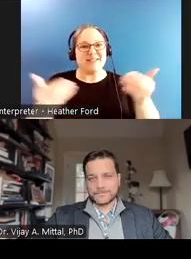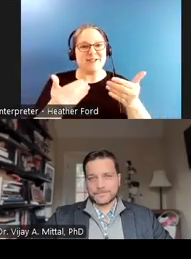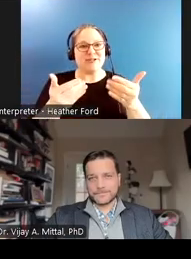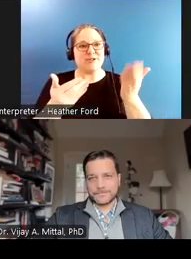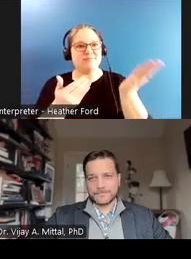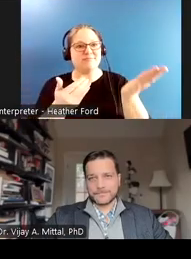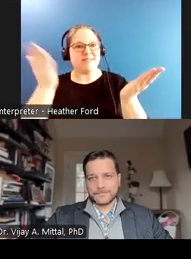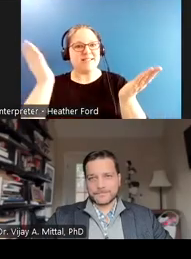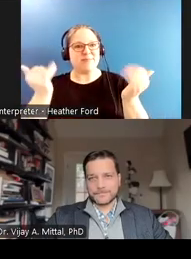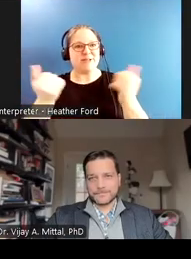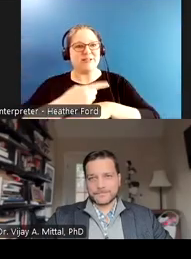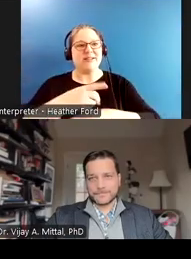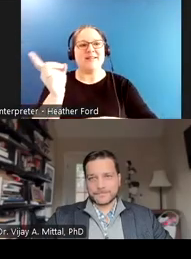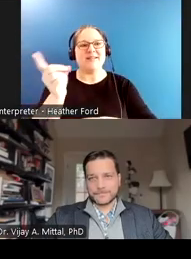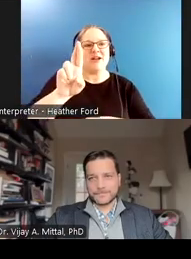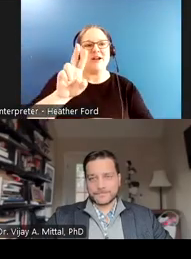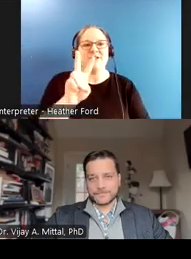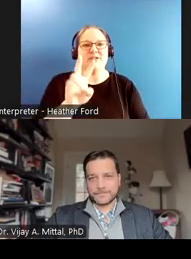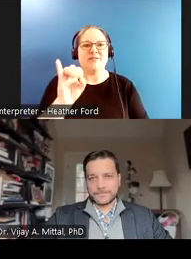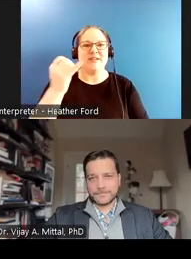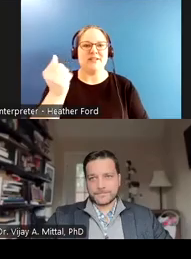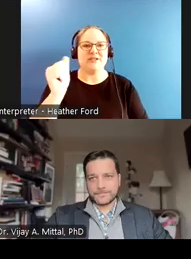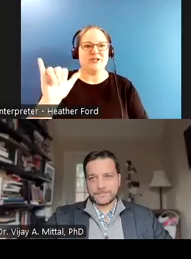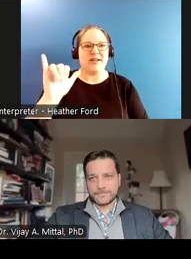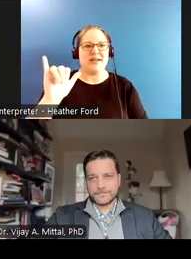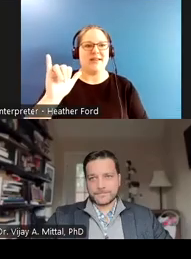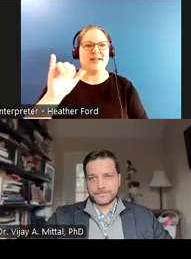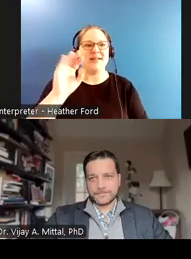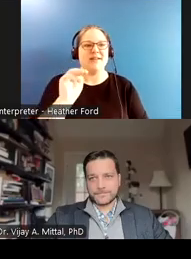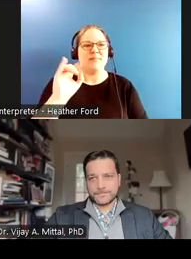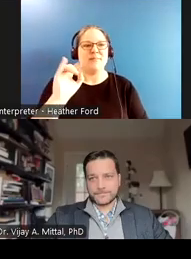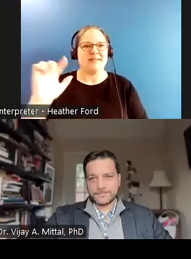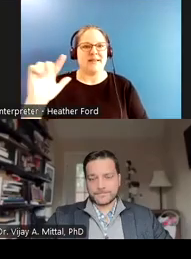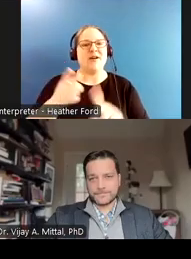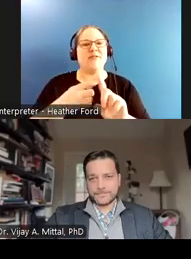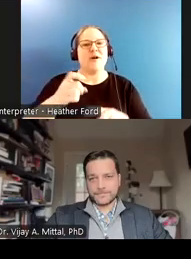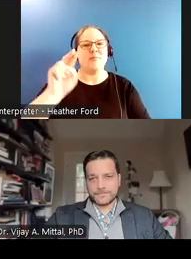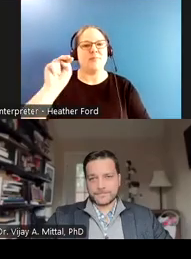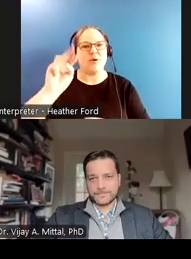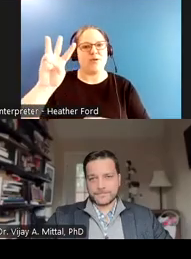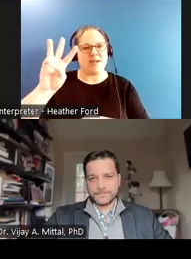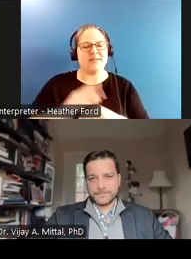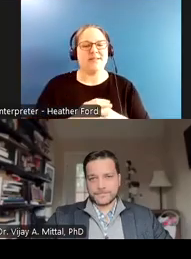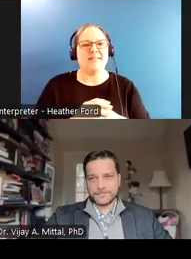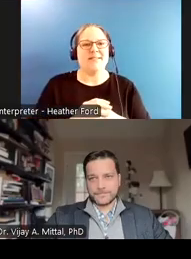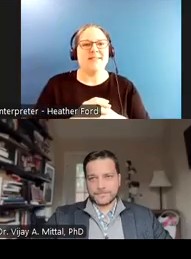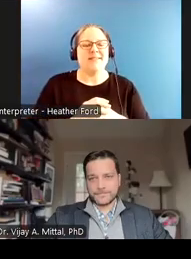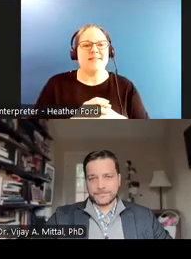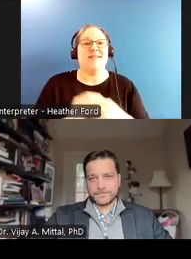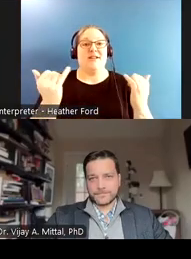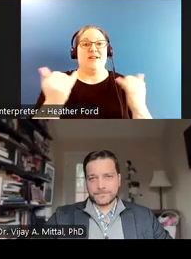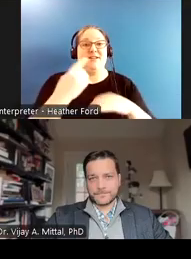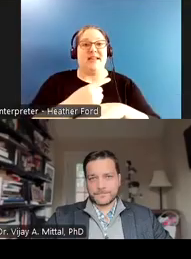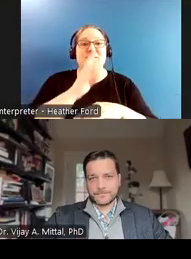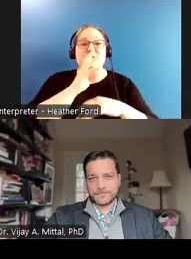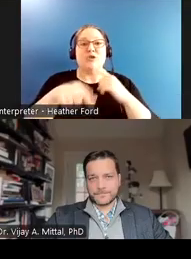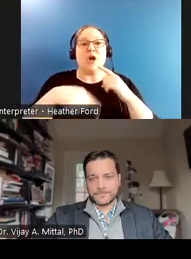today, Dr. VJ Mattel from Northwestern. And his uh talk today is motor signs can help to answer